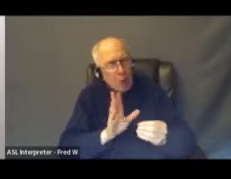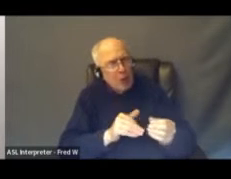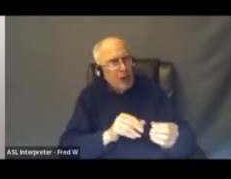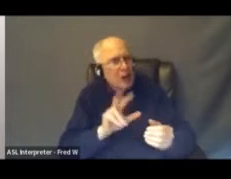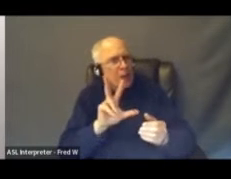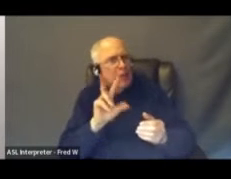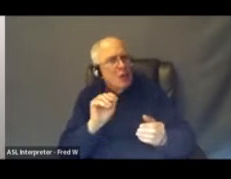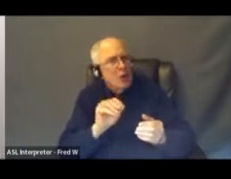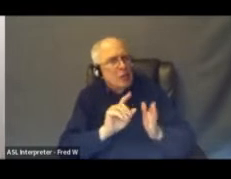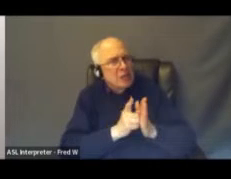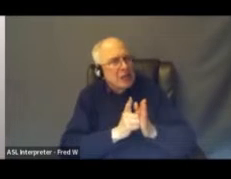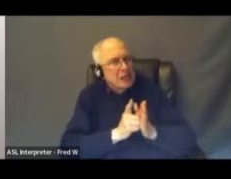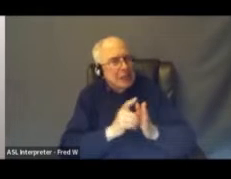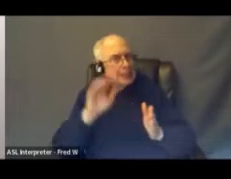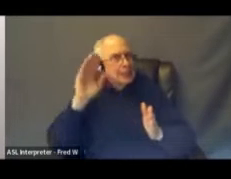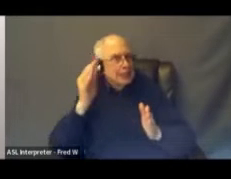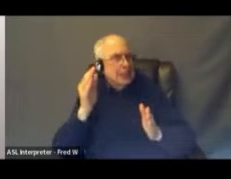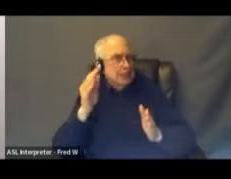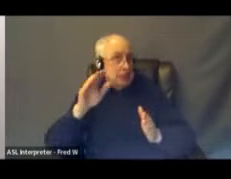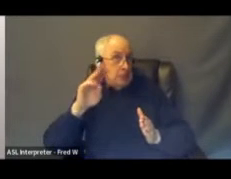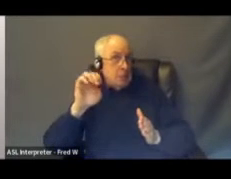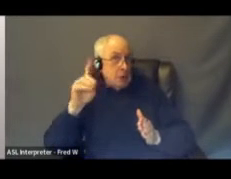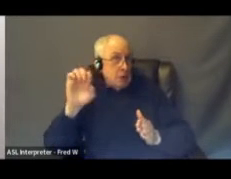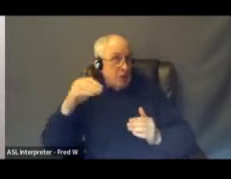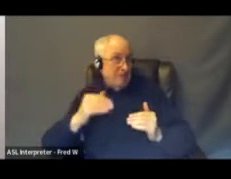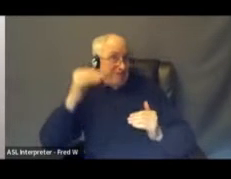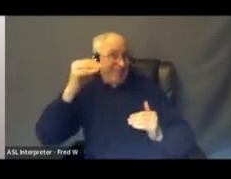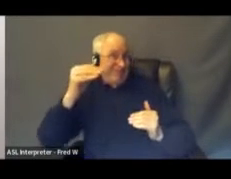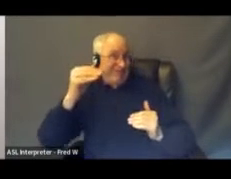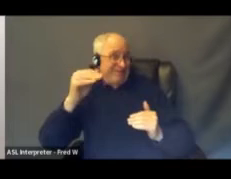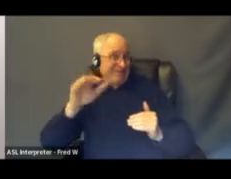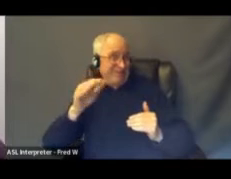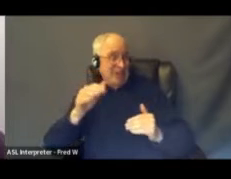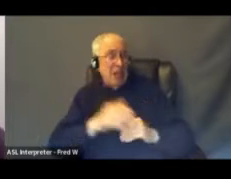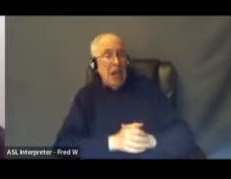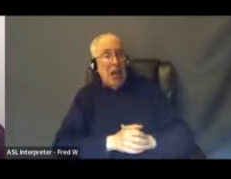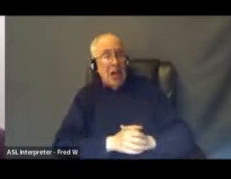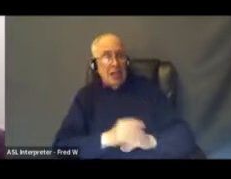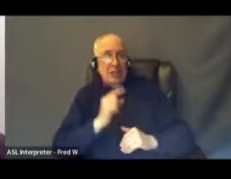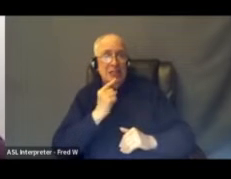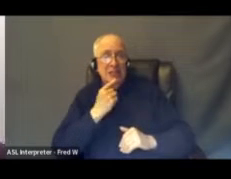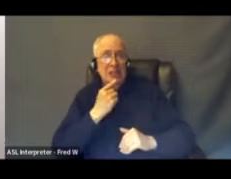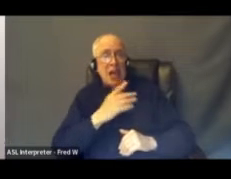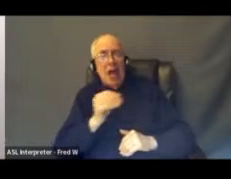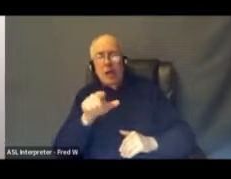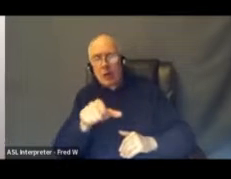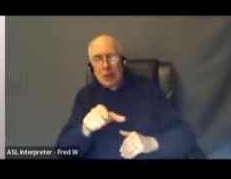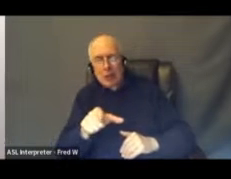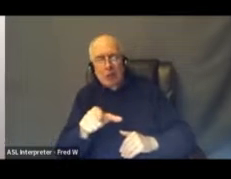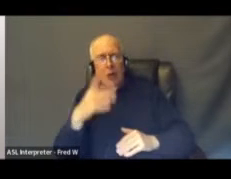moderate, and this one over here, where you discussed, being in a coma for two to three days, that's what we call a severe